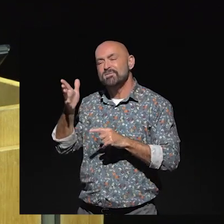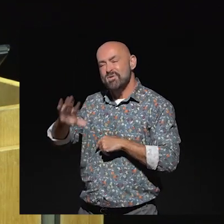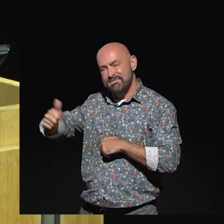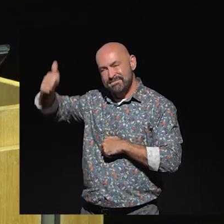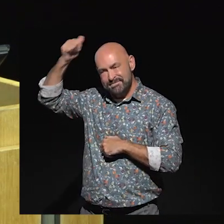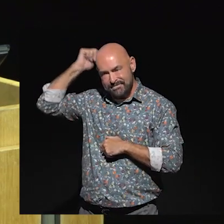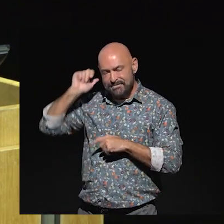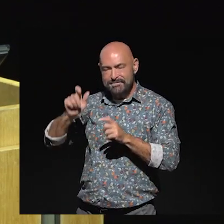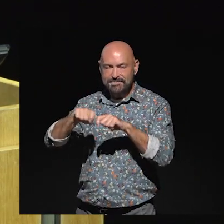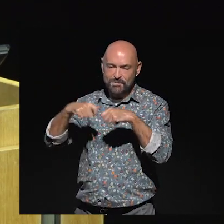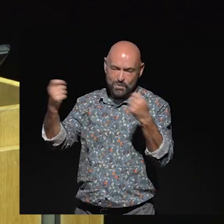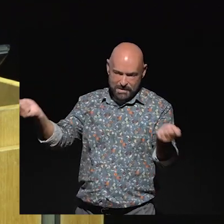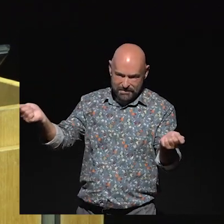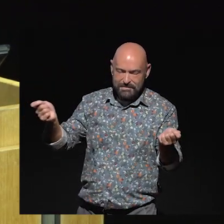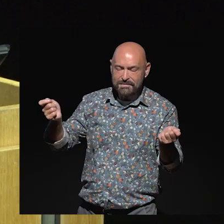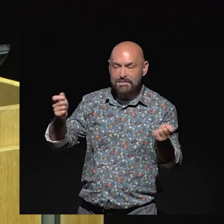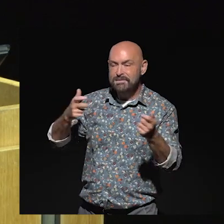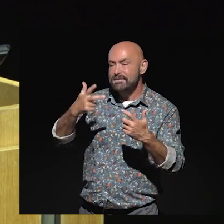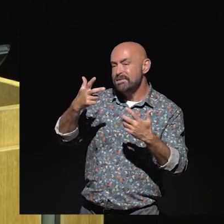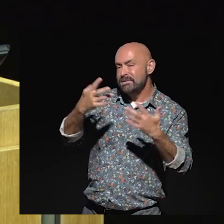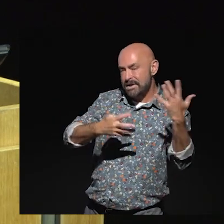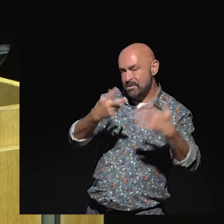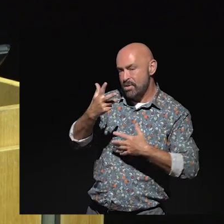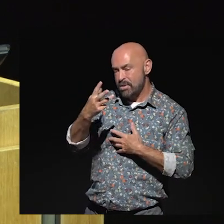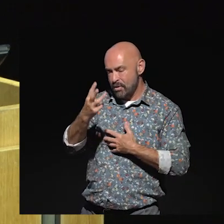to put on, it's because, in 1936, Duthuit said